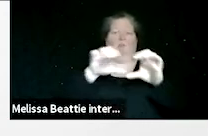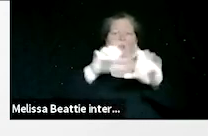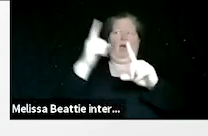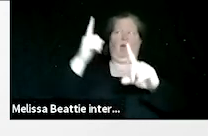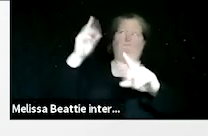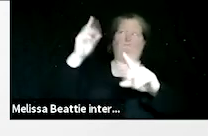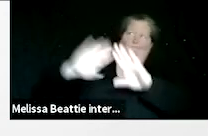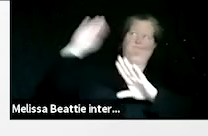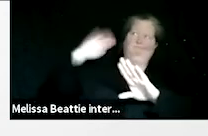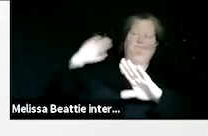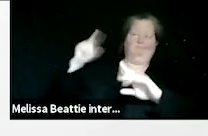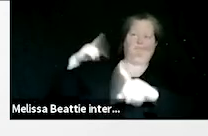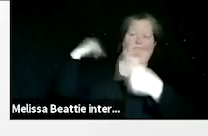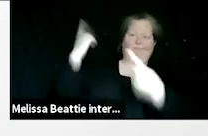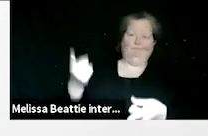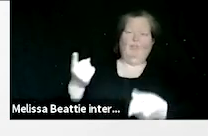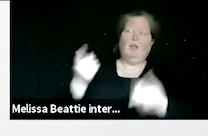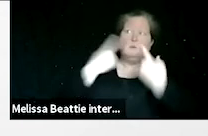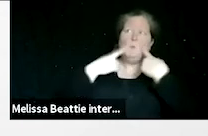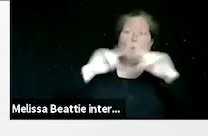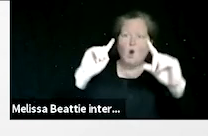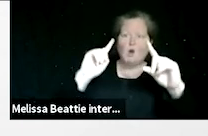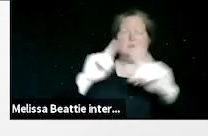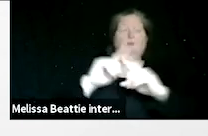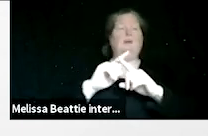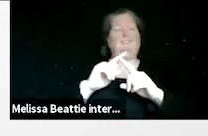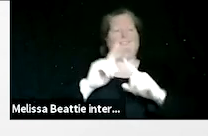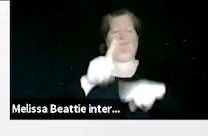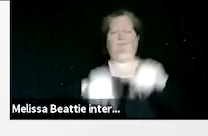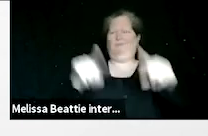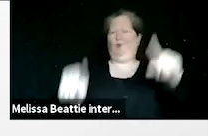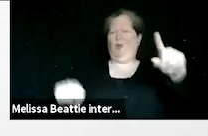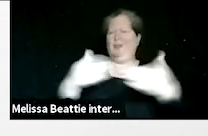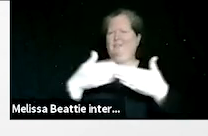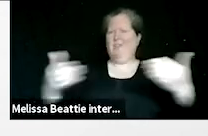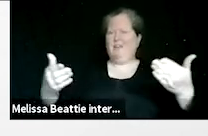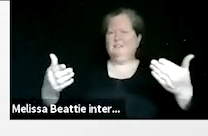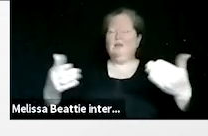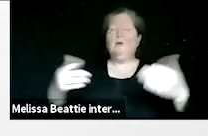Ben Woelk: And it's been a variety of things. But is it does, aren't I would say,